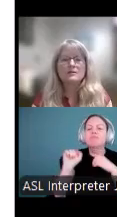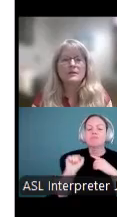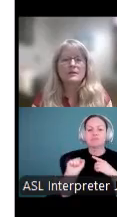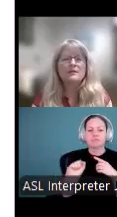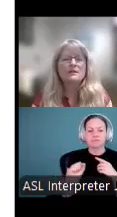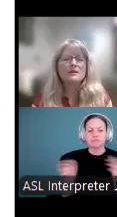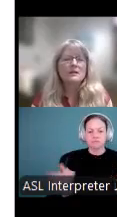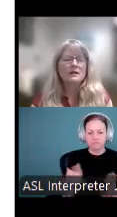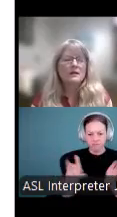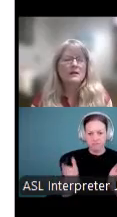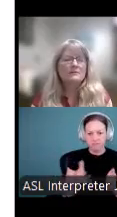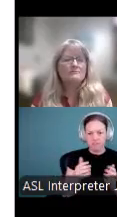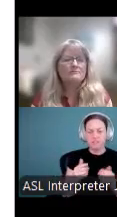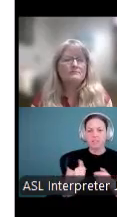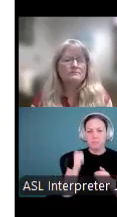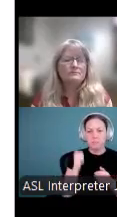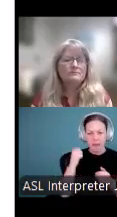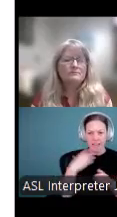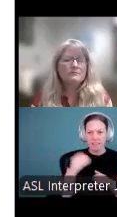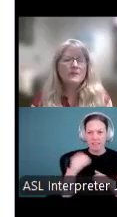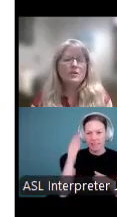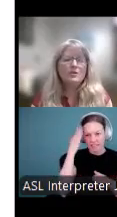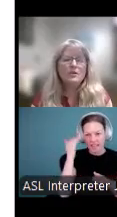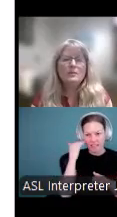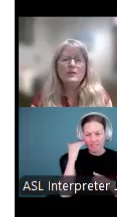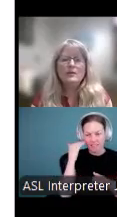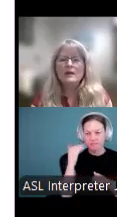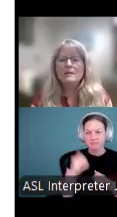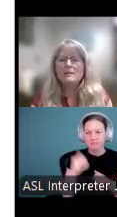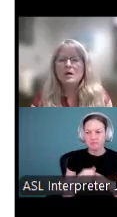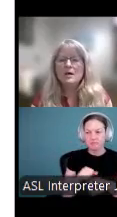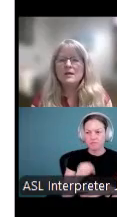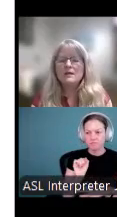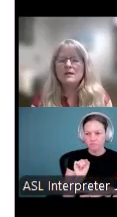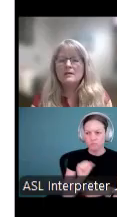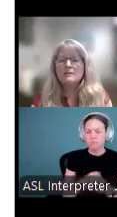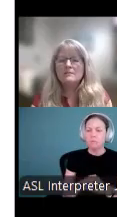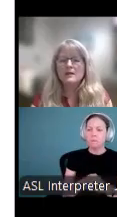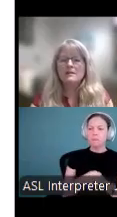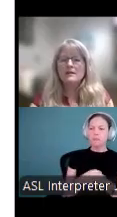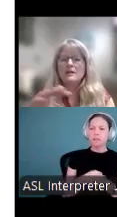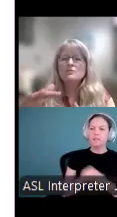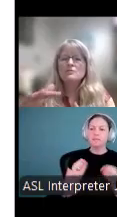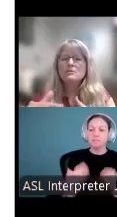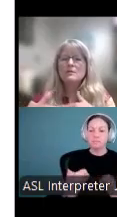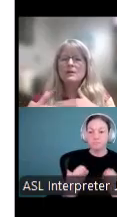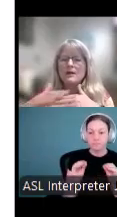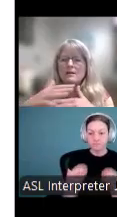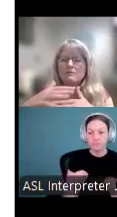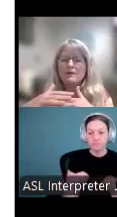good one. You could put them on like the couch and be right in